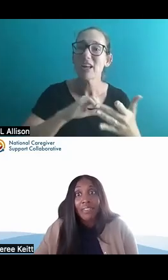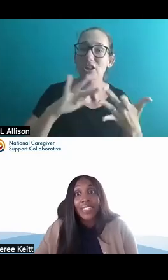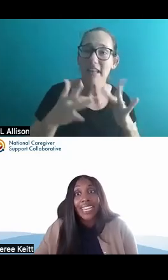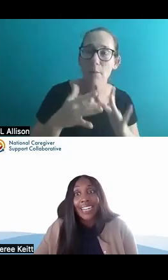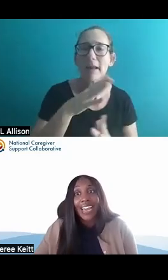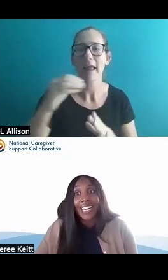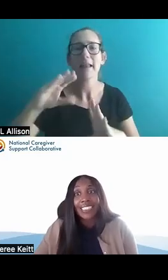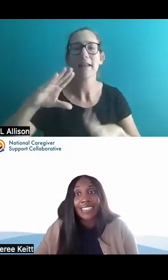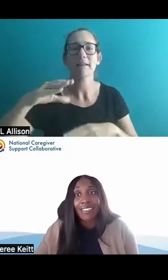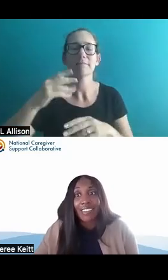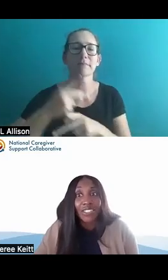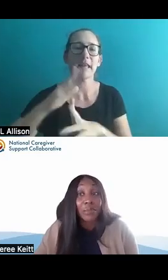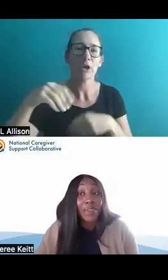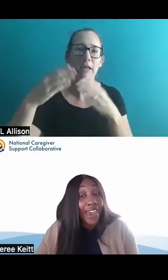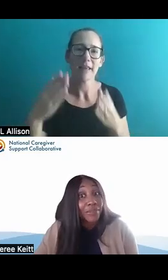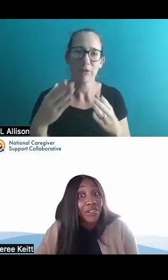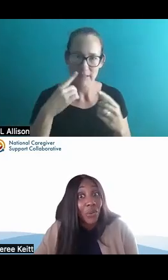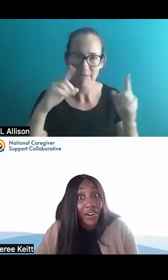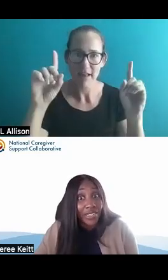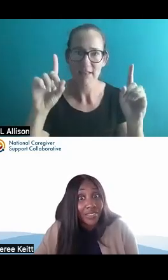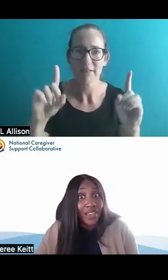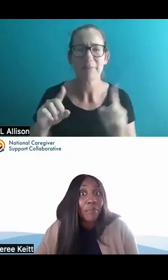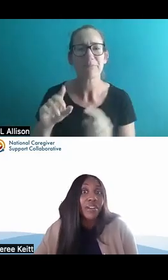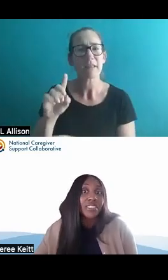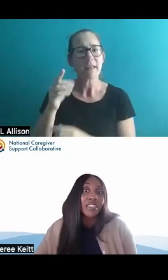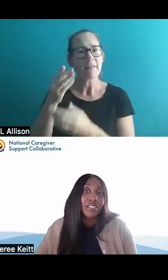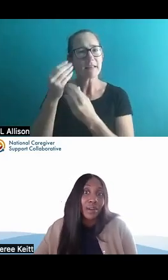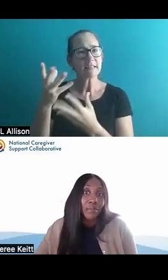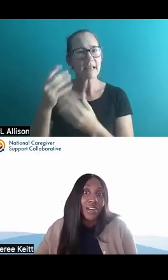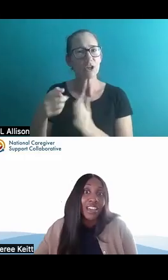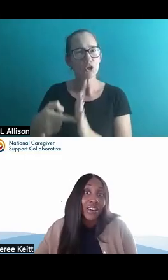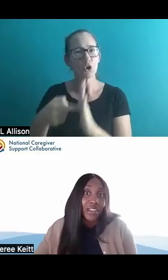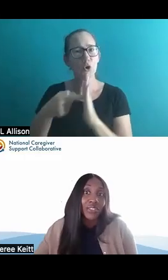The data highlights that there are some gaps in awareness, particularly among caregivers